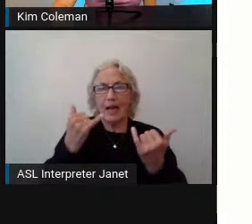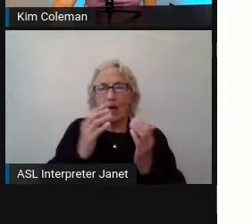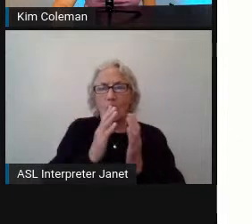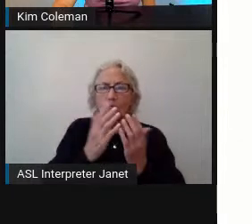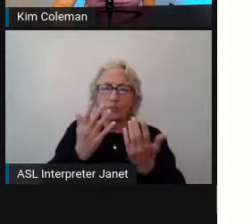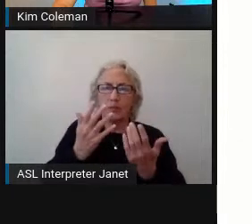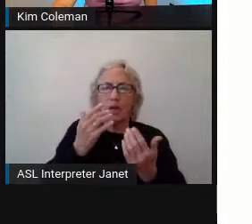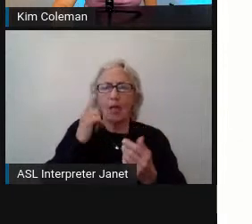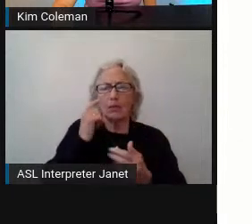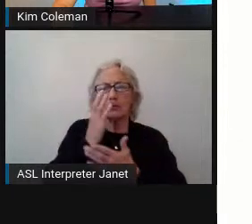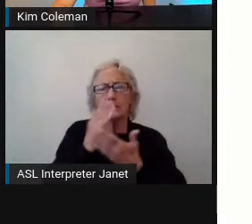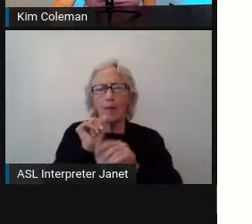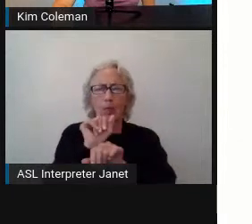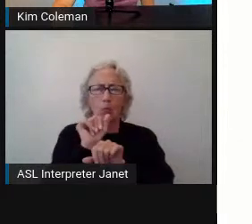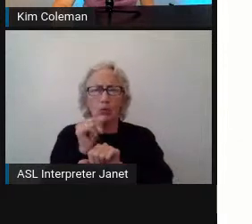We do not have a themes directory.